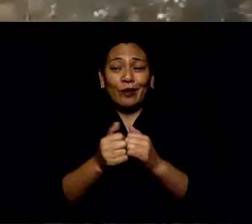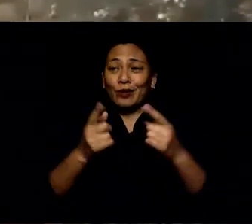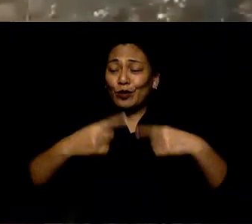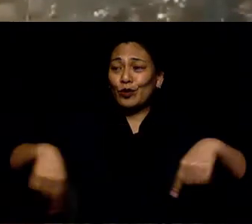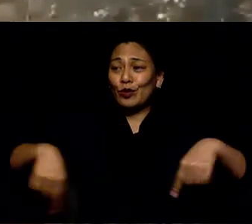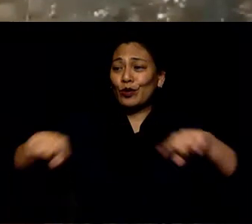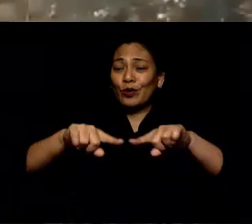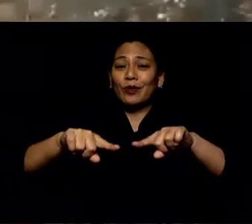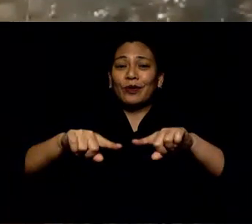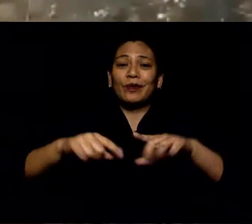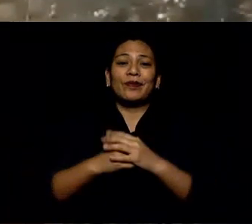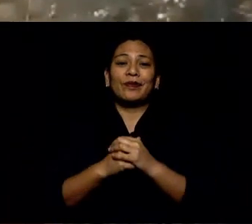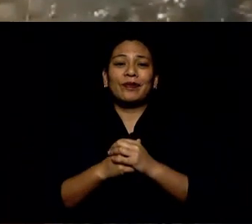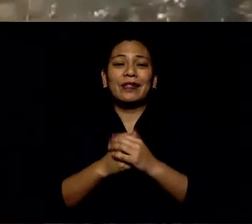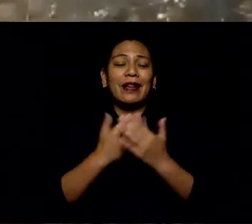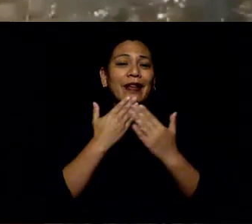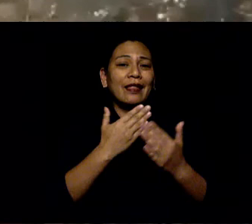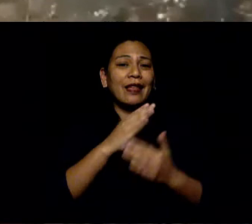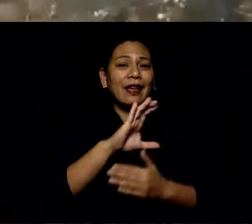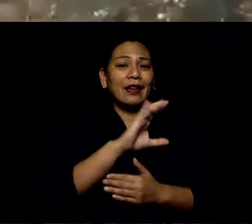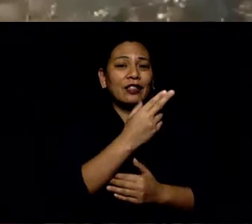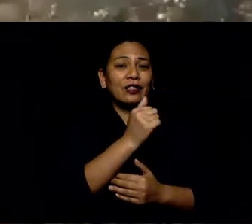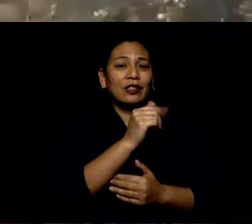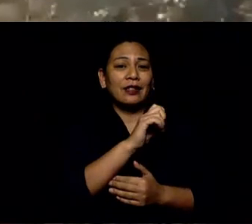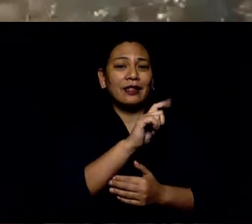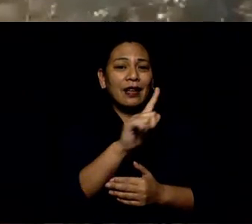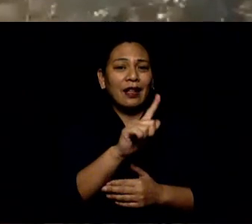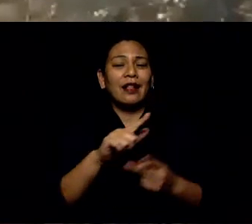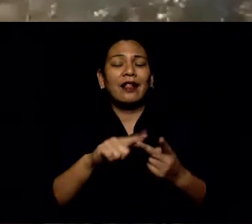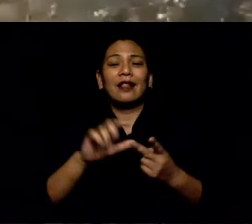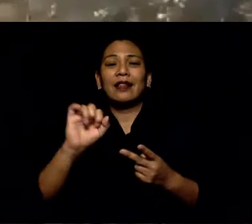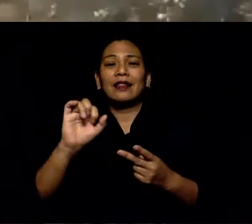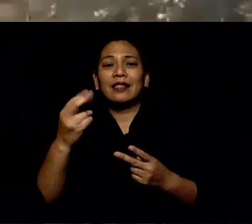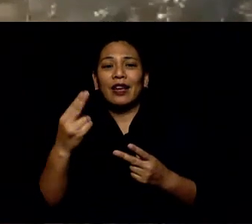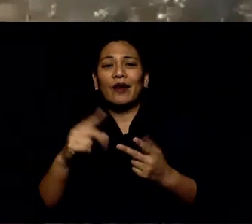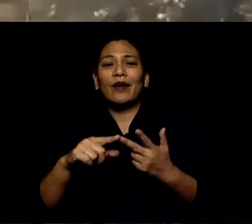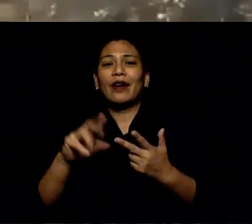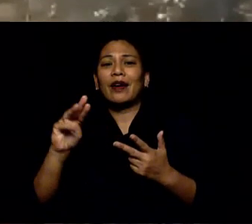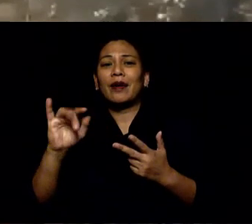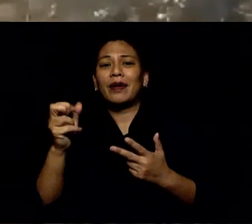And so thanks to Chantal, Sarah, Meghan, Sophie and all the others organizing this.